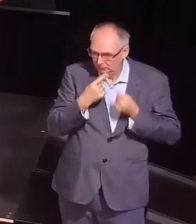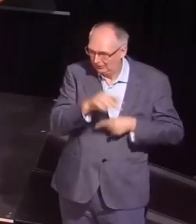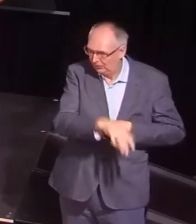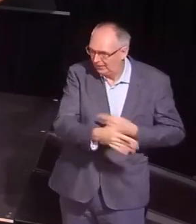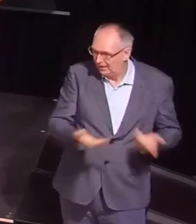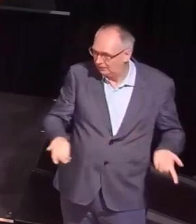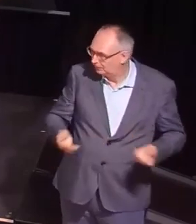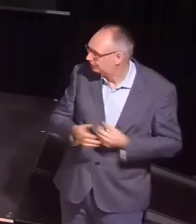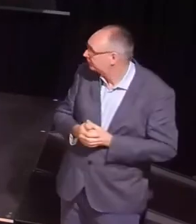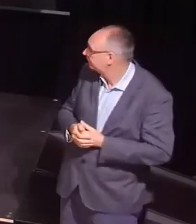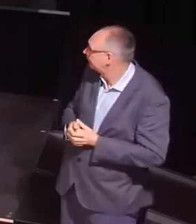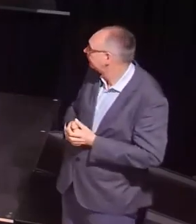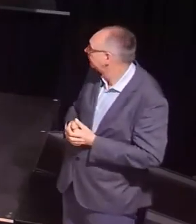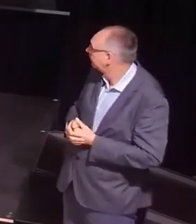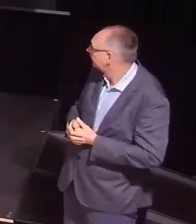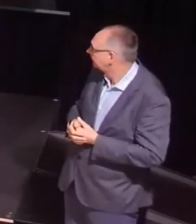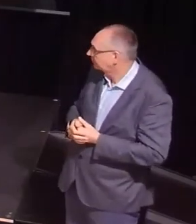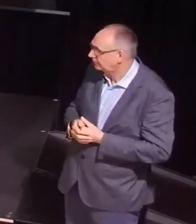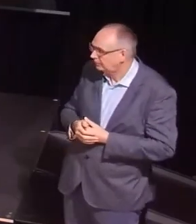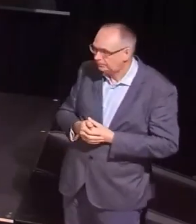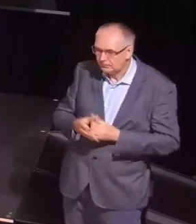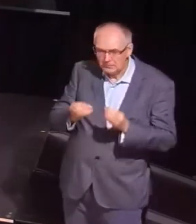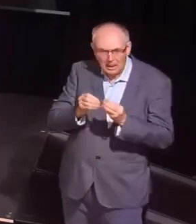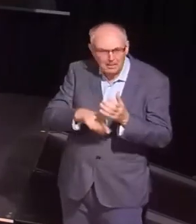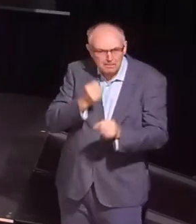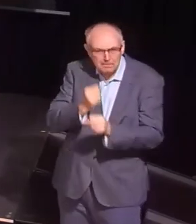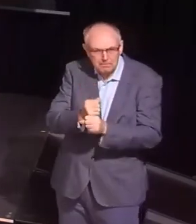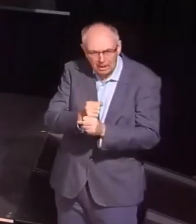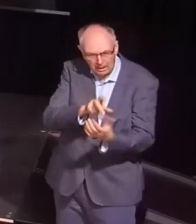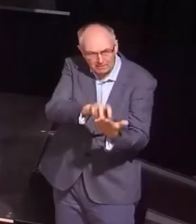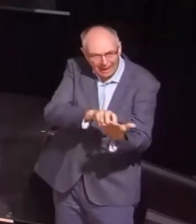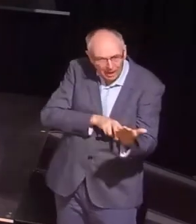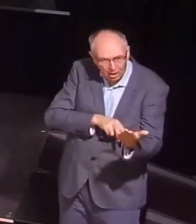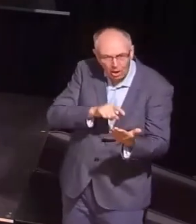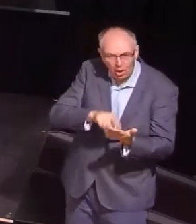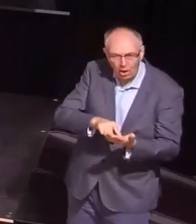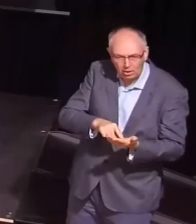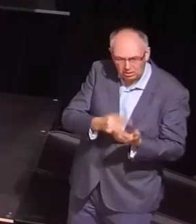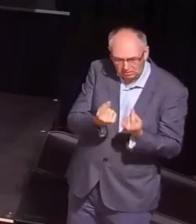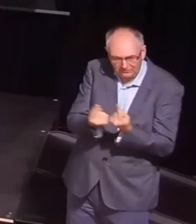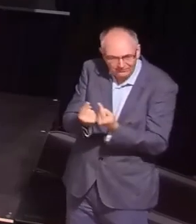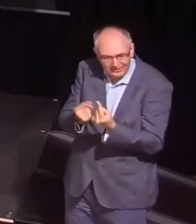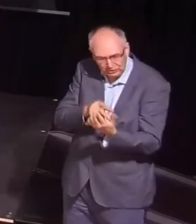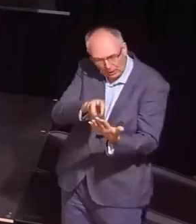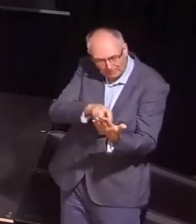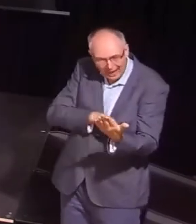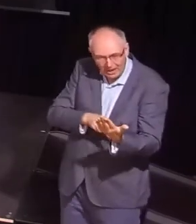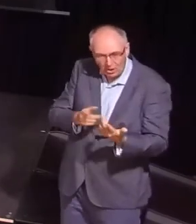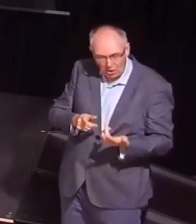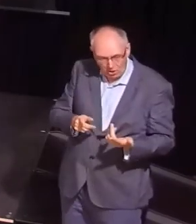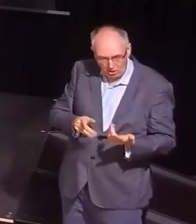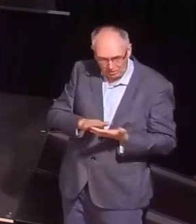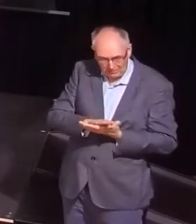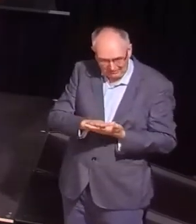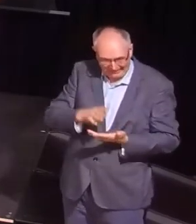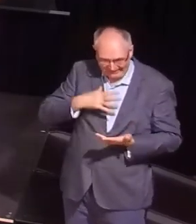Help your allies create bug and feature backlogs, so that people understand where their products sits